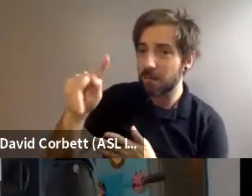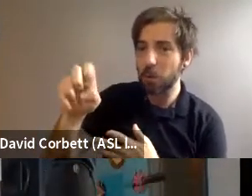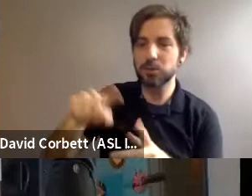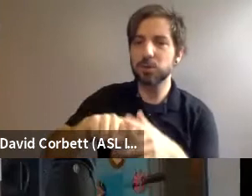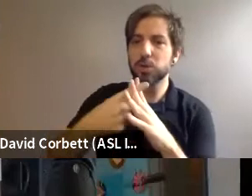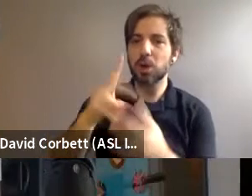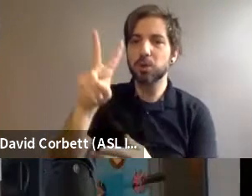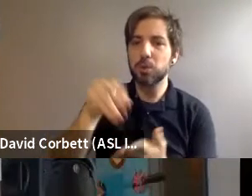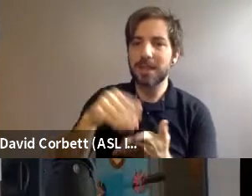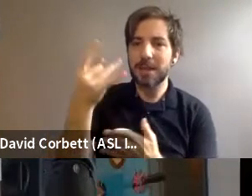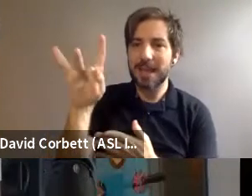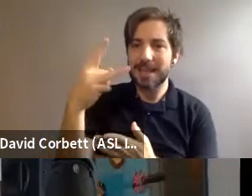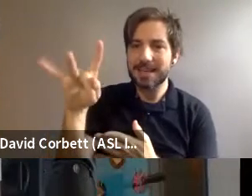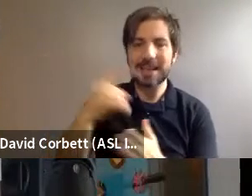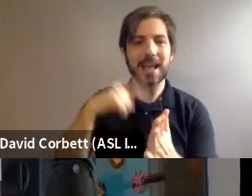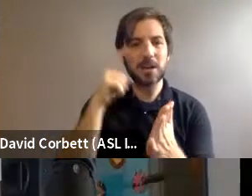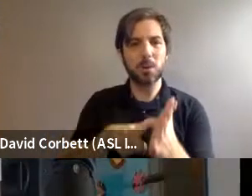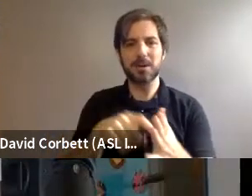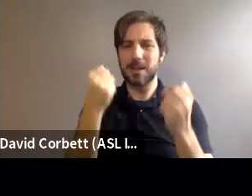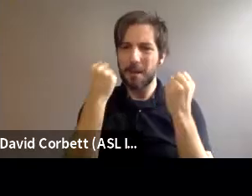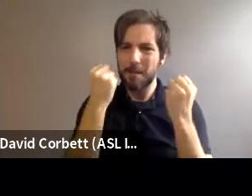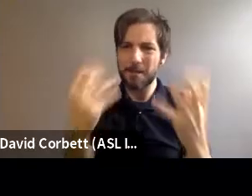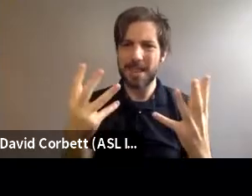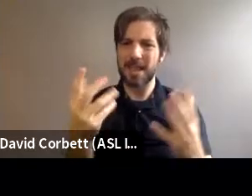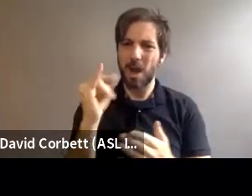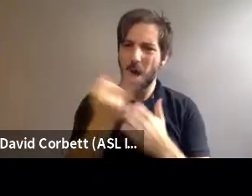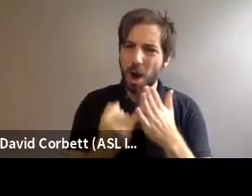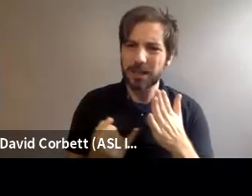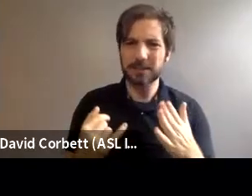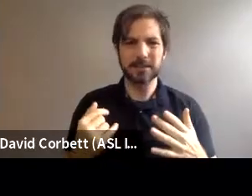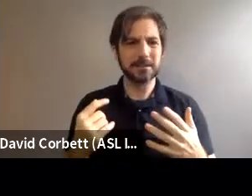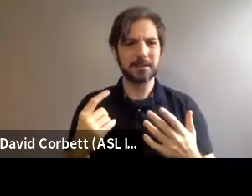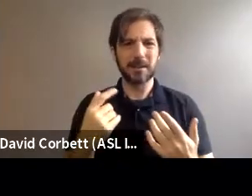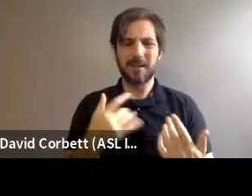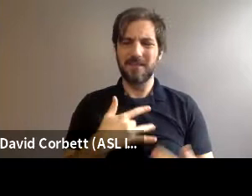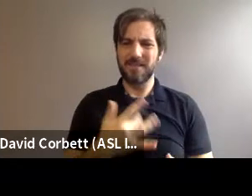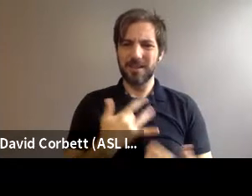many artist colleagues felt disenfranchised and disconnected from the electoral process,